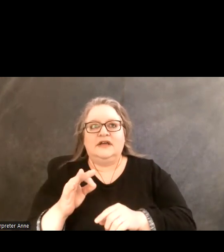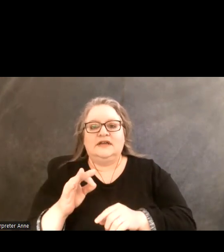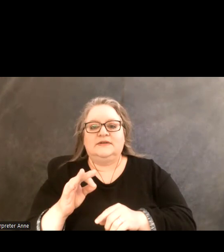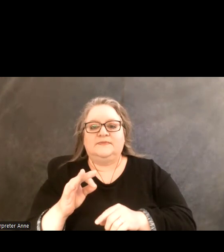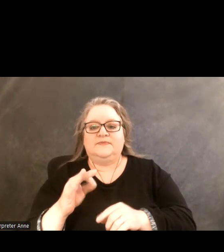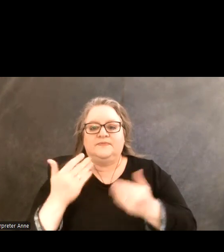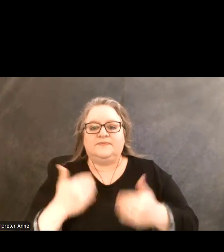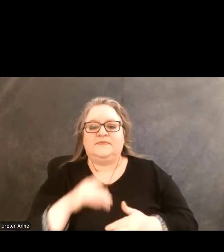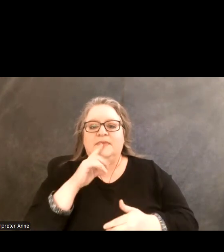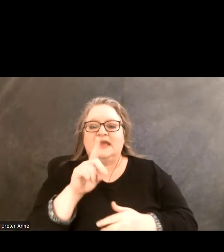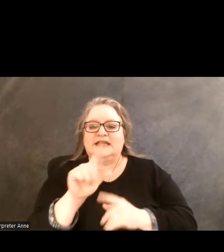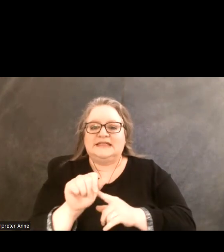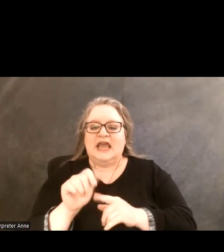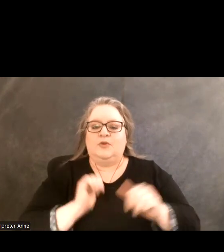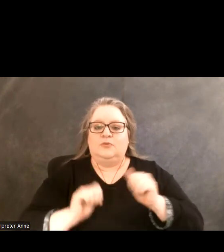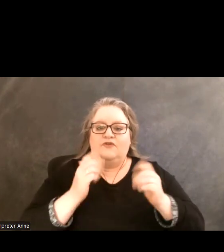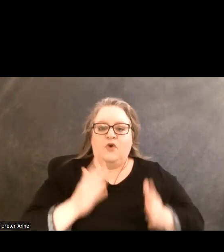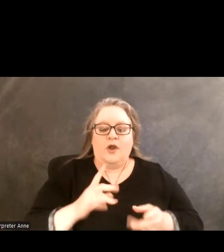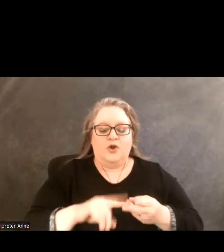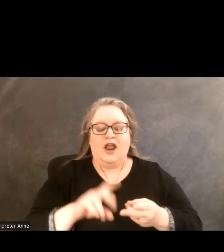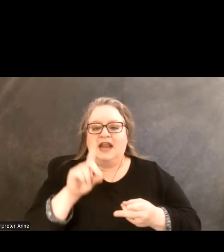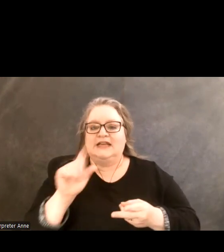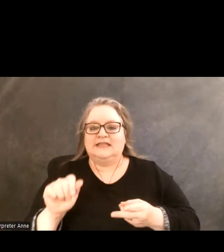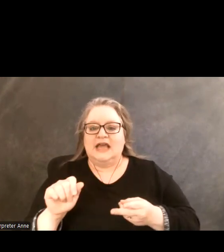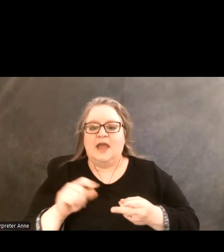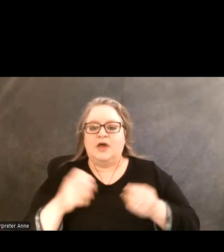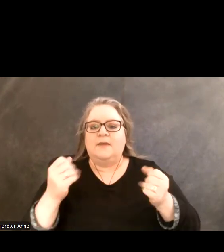disabled performer and a disabled multidisciplinary